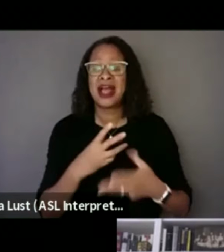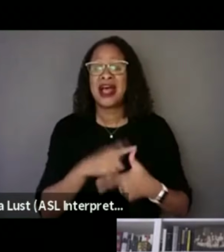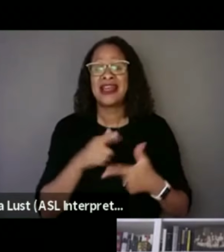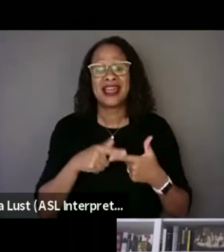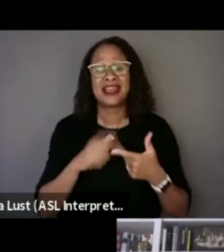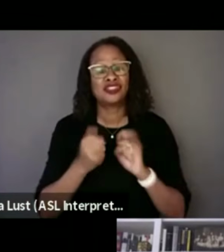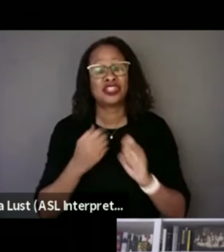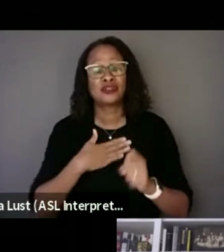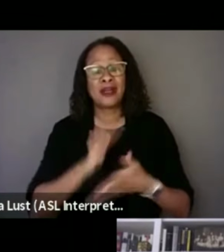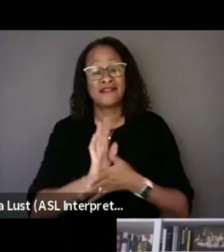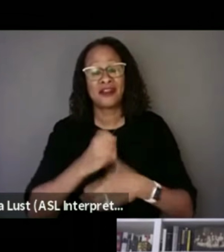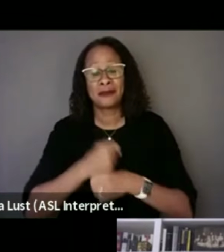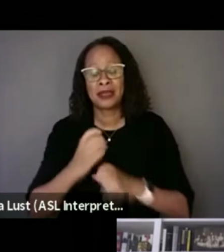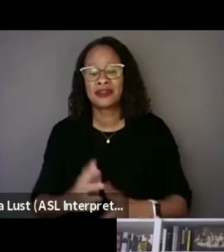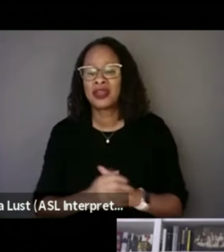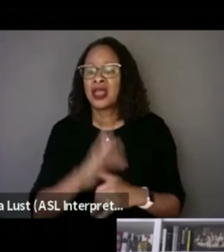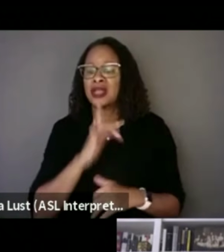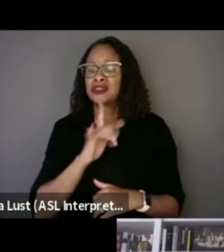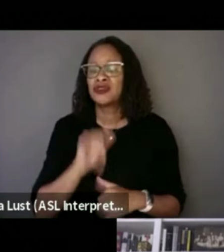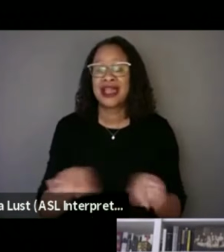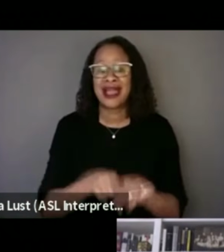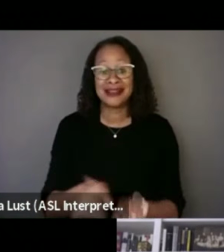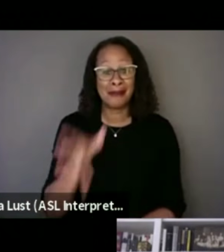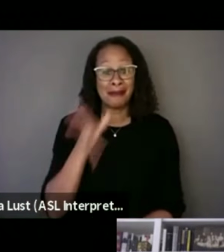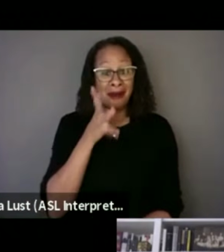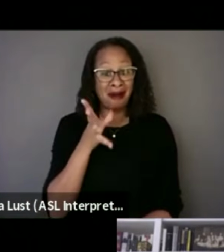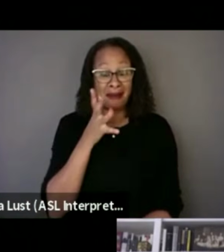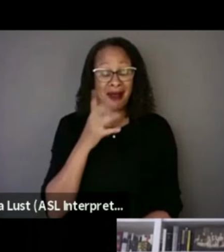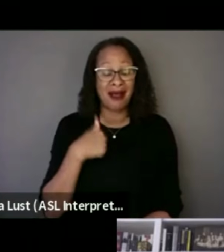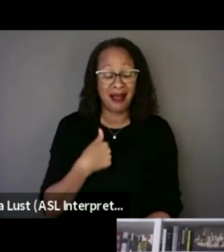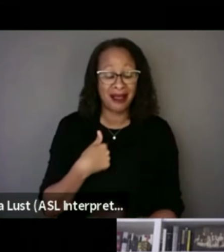And so it was really as a mom that I came to this story.